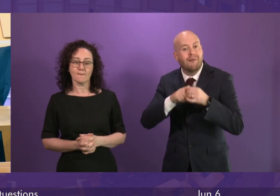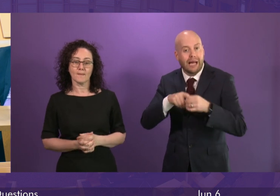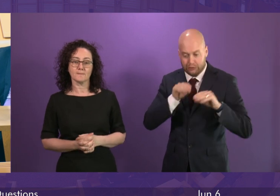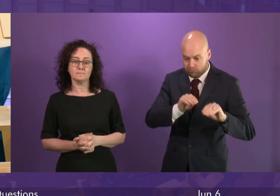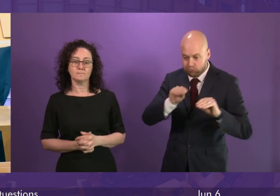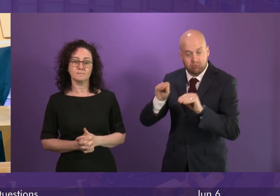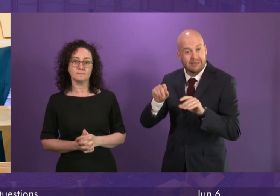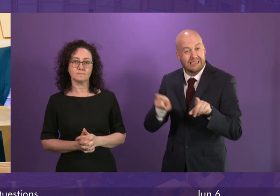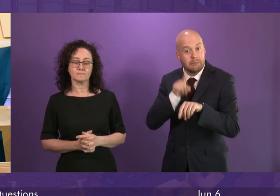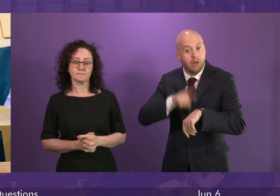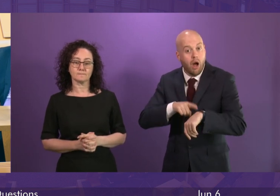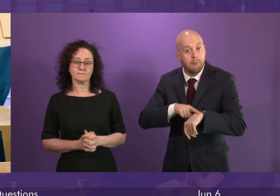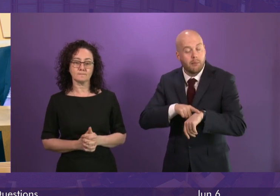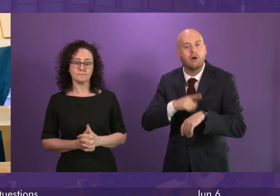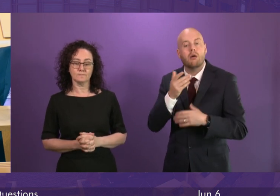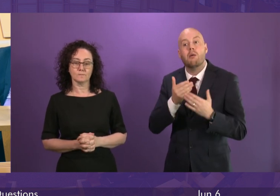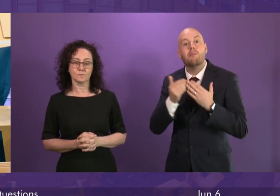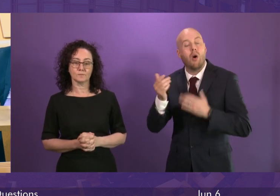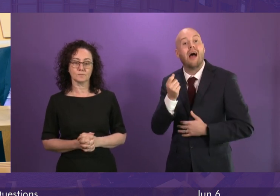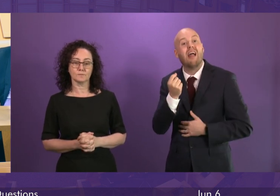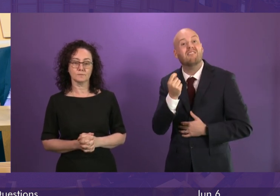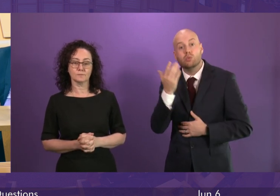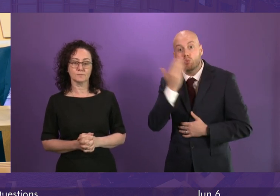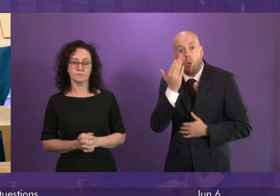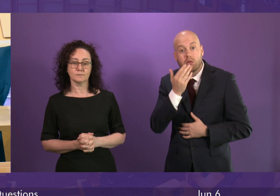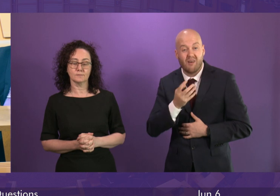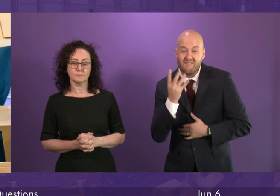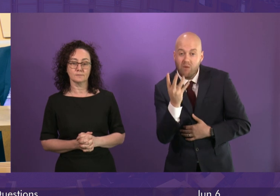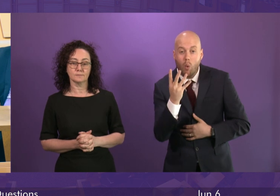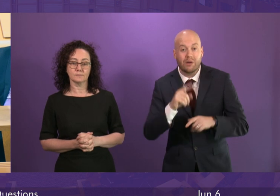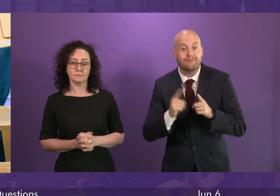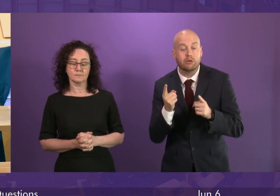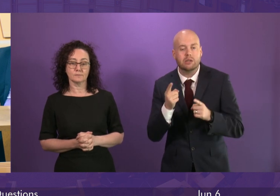11 schools four levels are being taught together, such as in Inverclyde academy, where maths